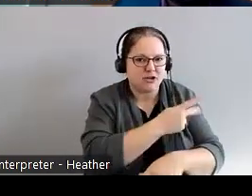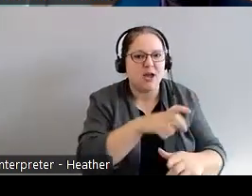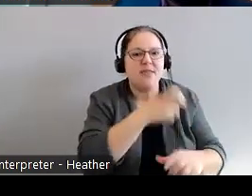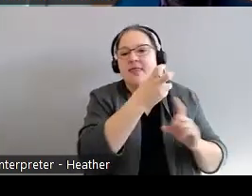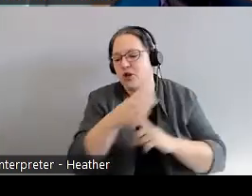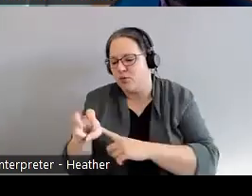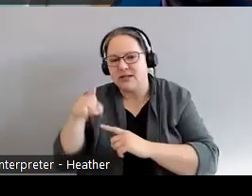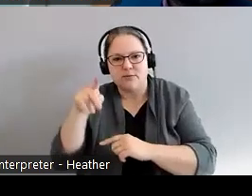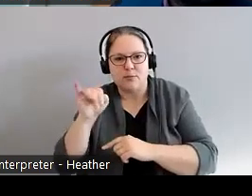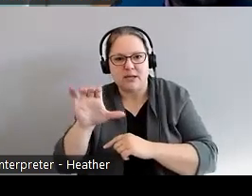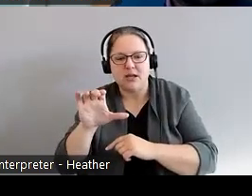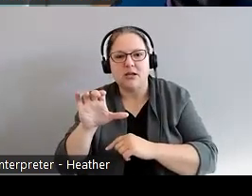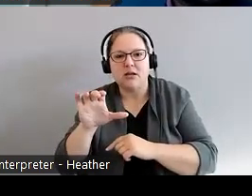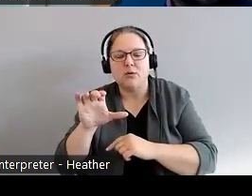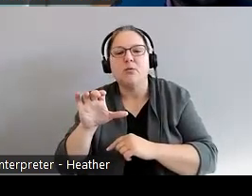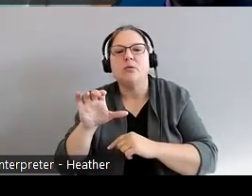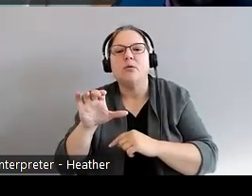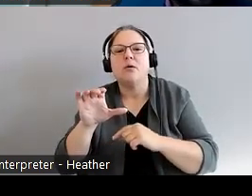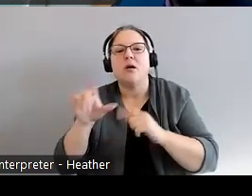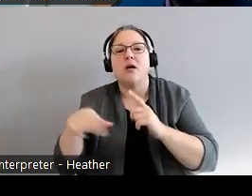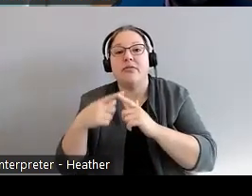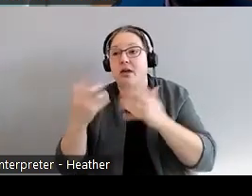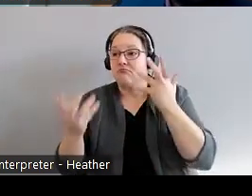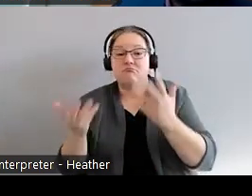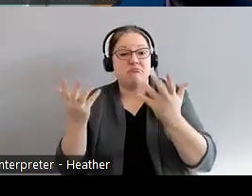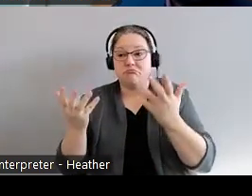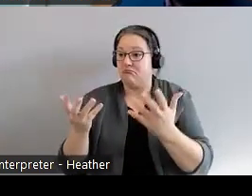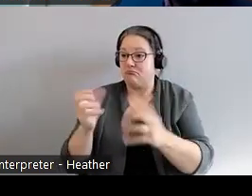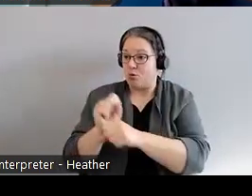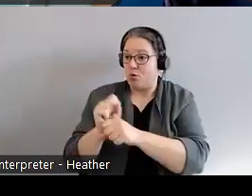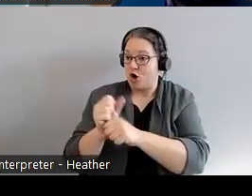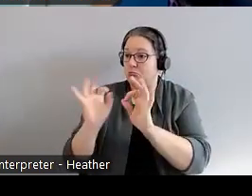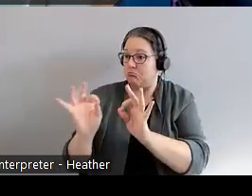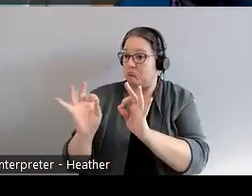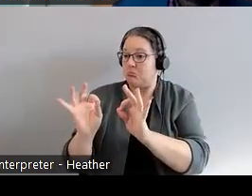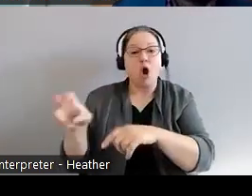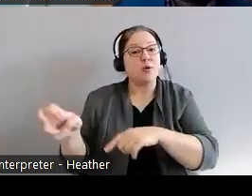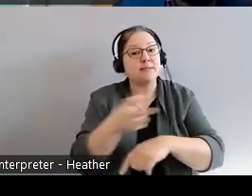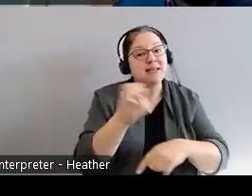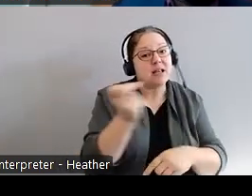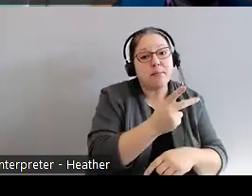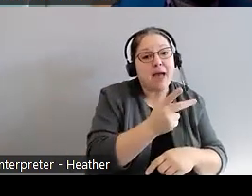send them back to the unit that sent them to us that referred them to us or we may stabilize the